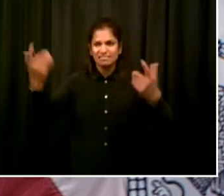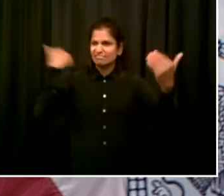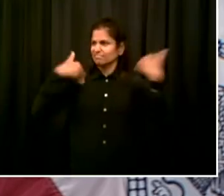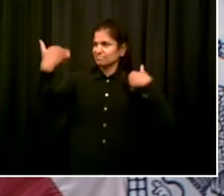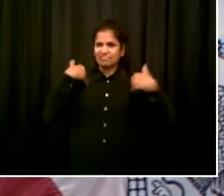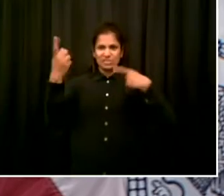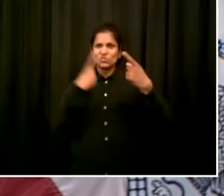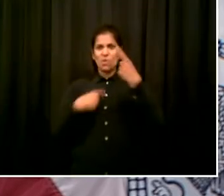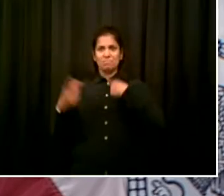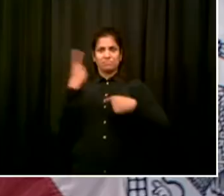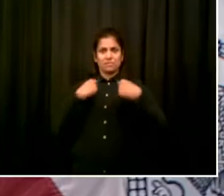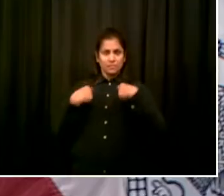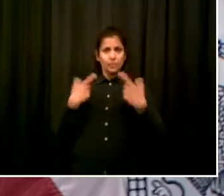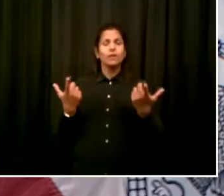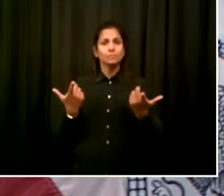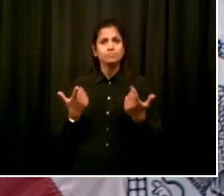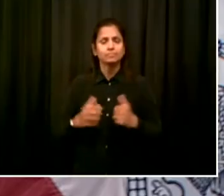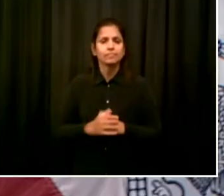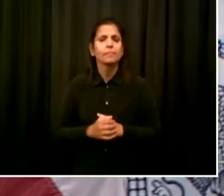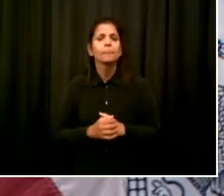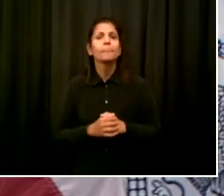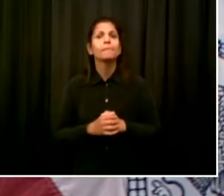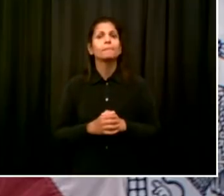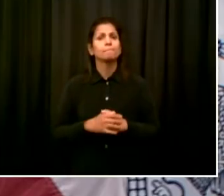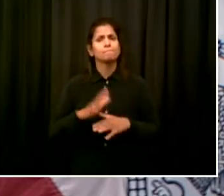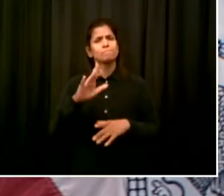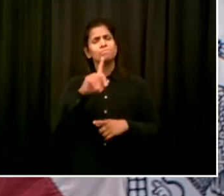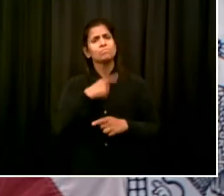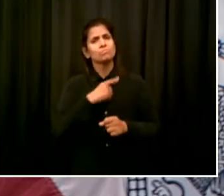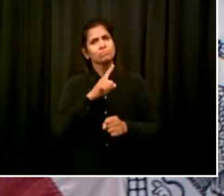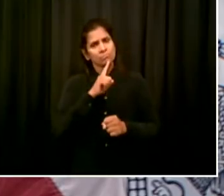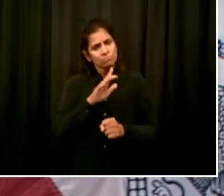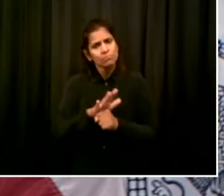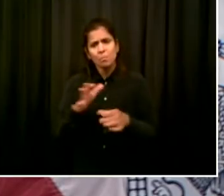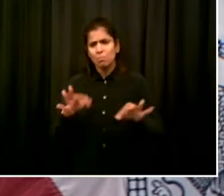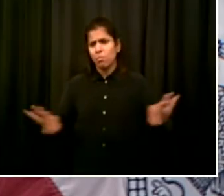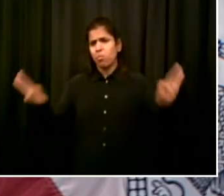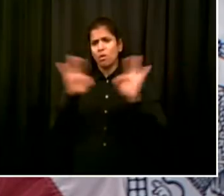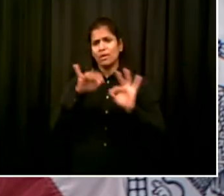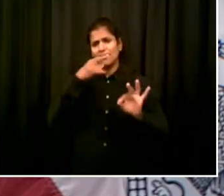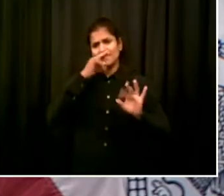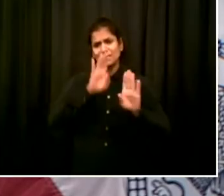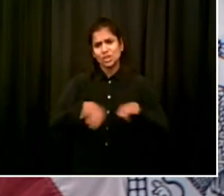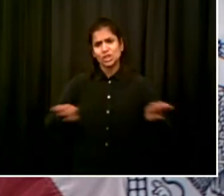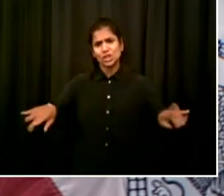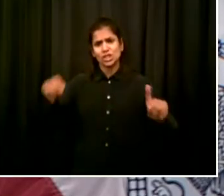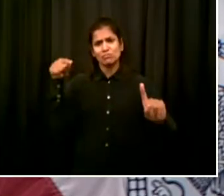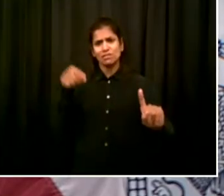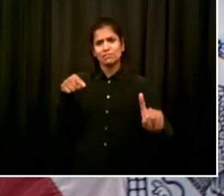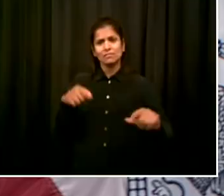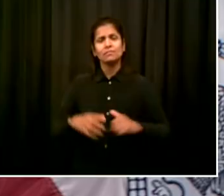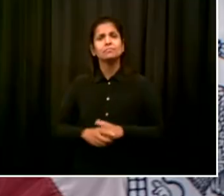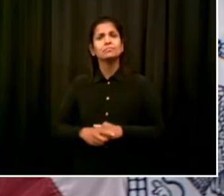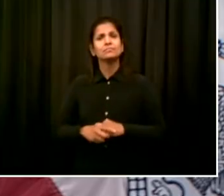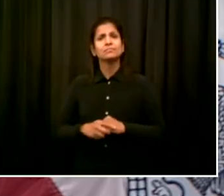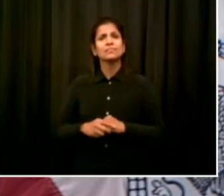COME UP TO ME AND SAY THEY ARE A TEACHER AND